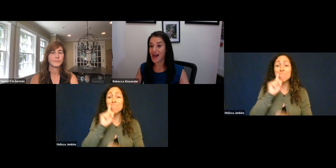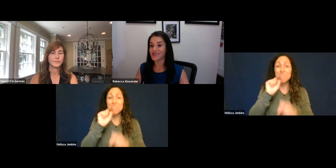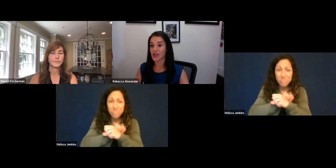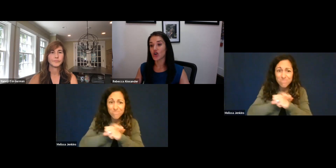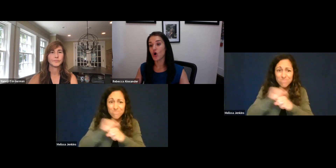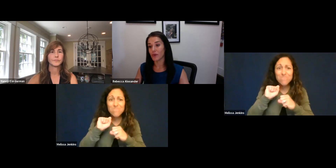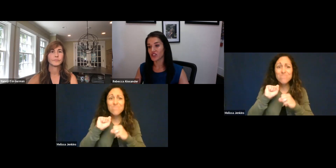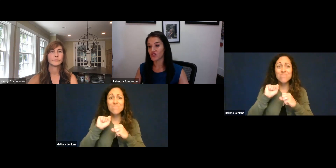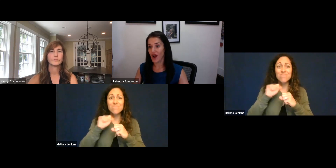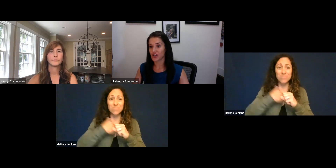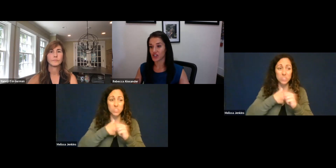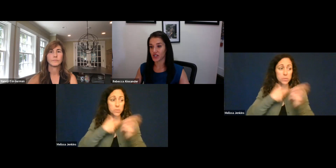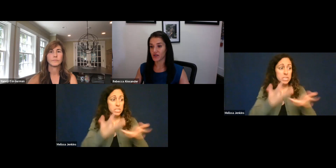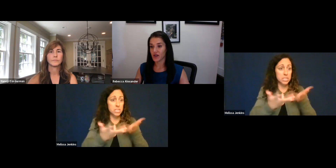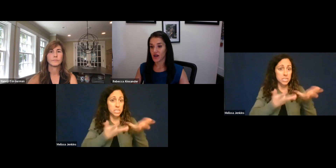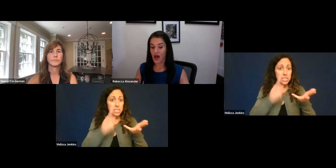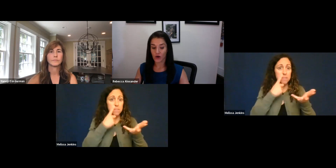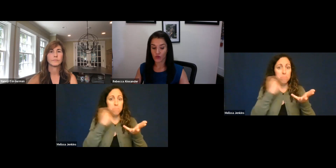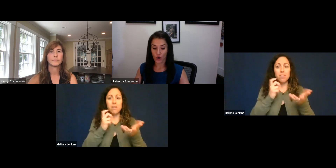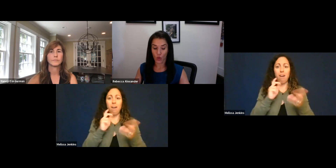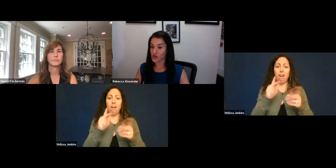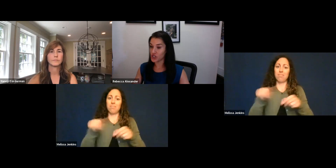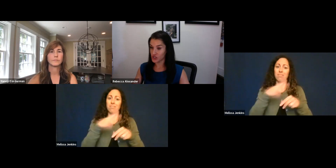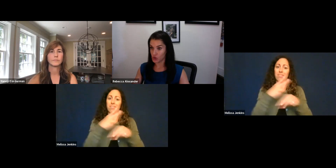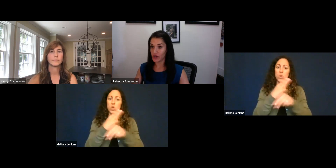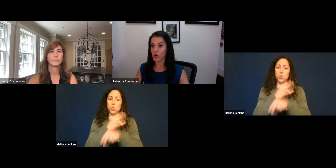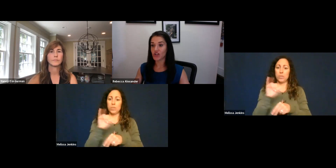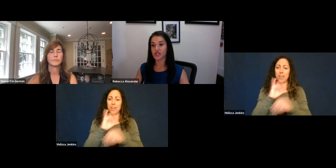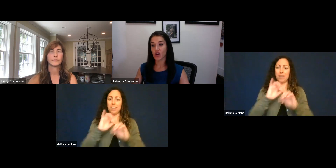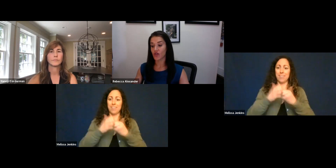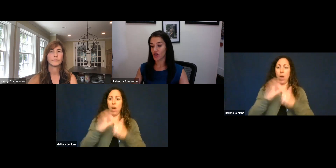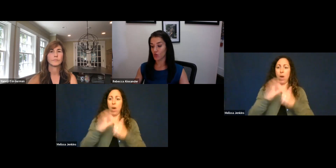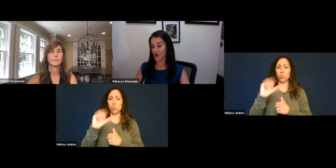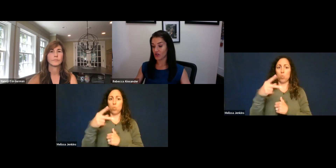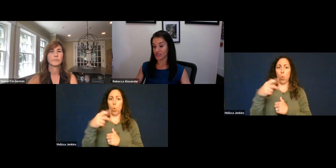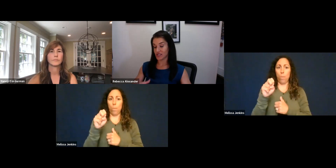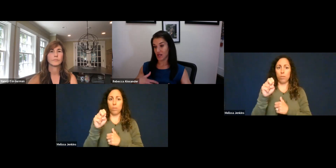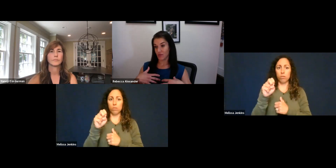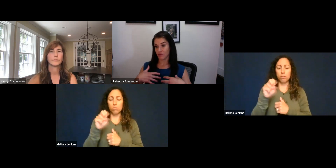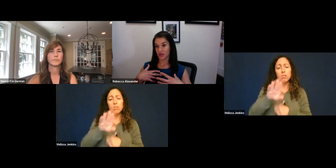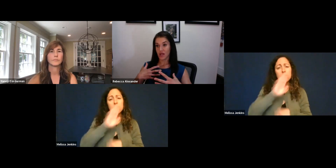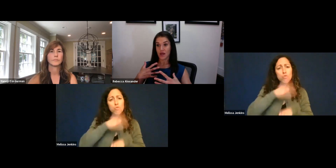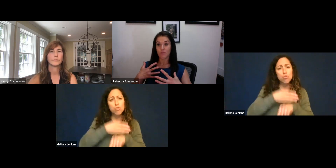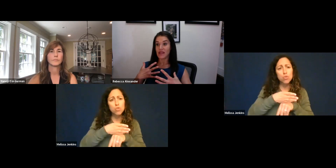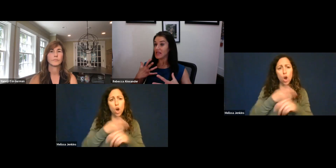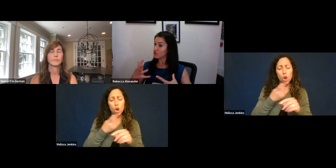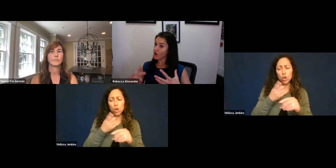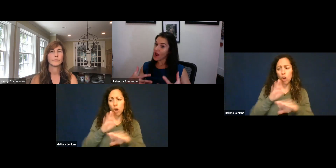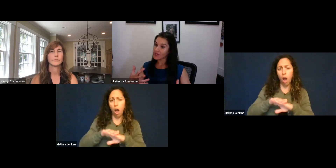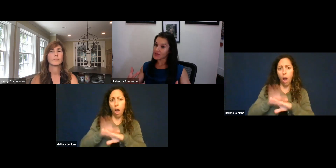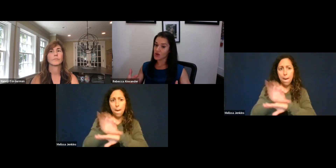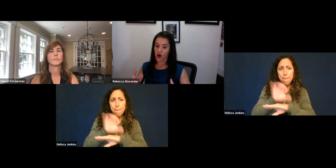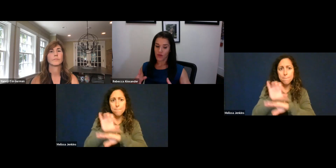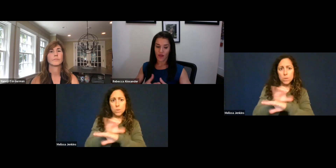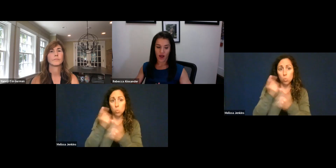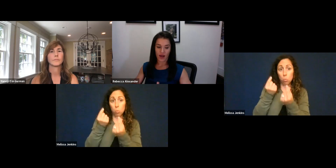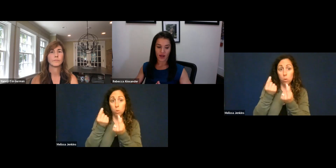as a coping strategy. I don't know what she's doing when she's on there, whether it's meeting friends online,